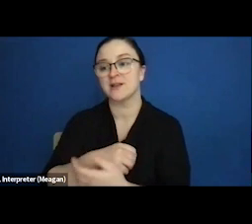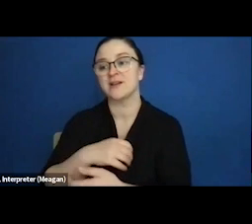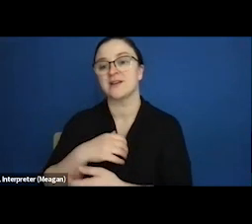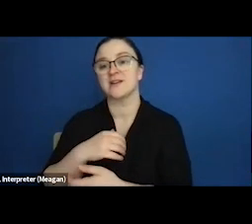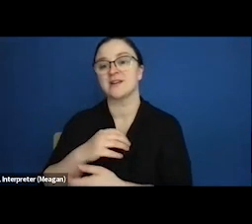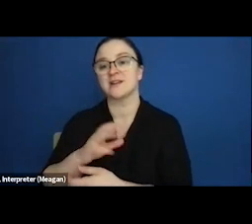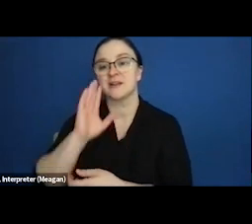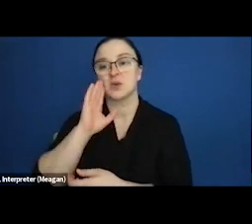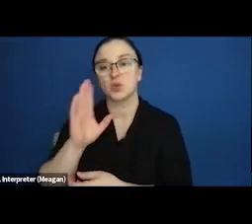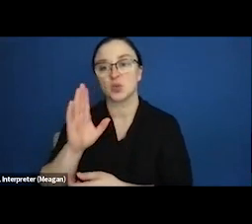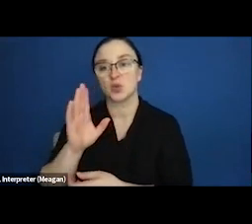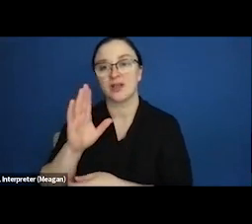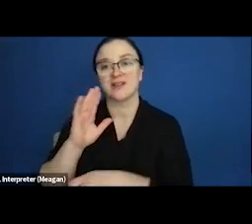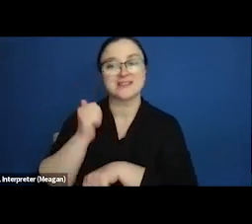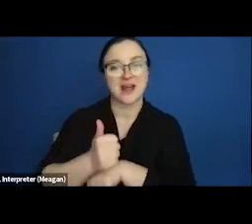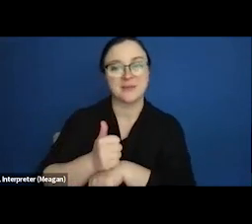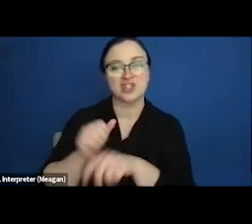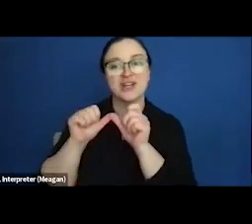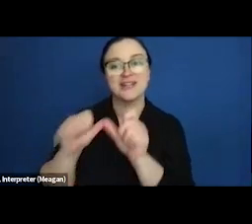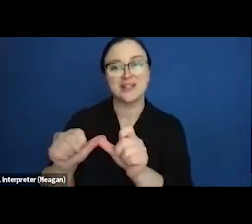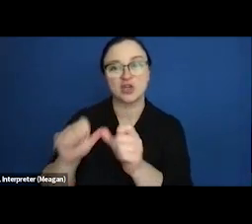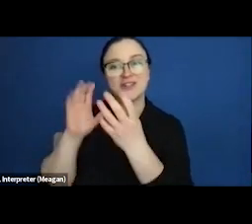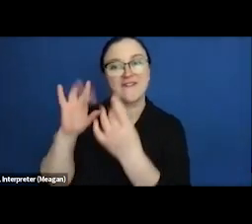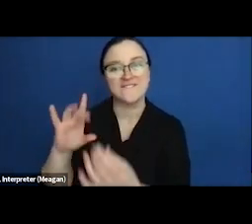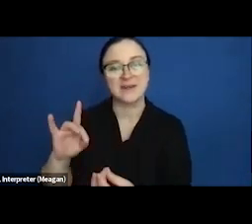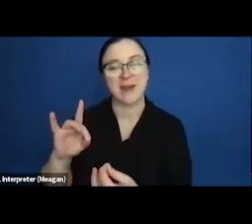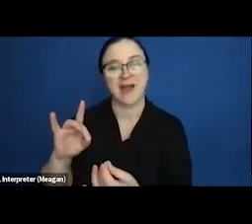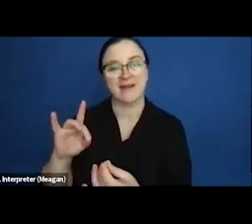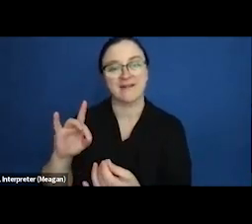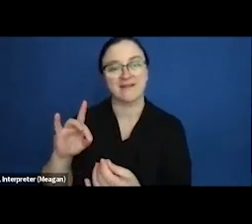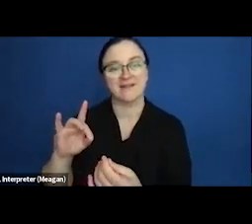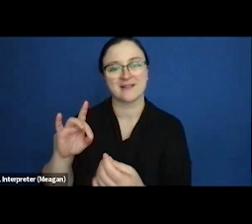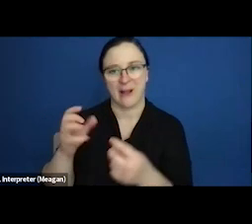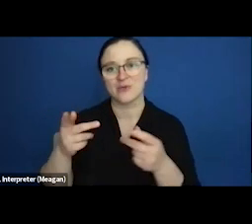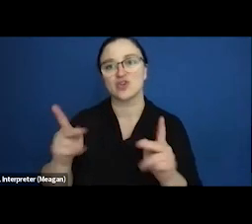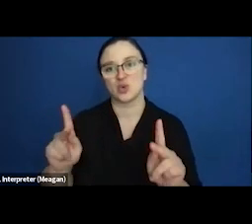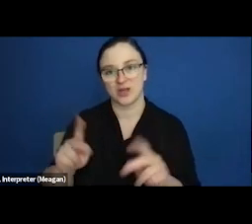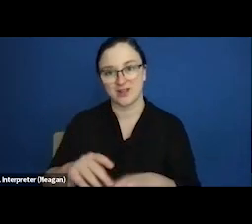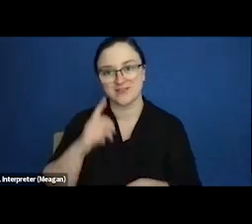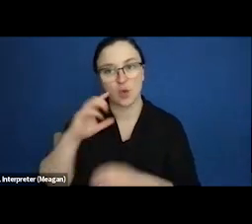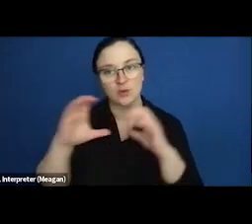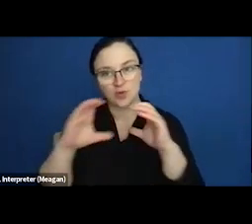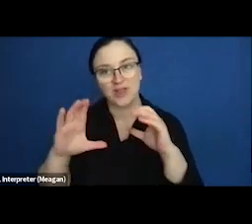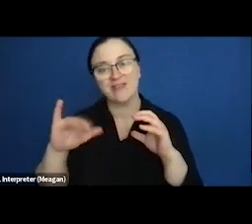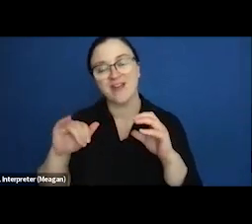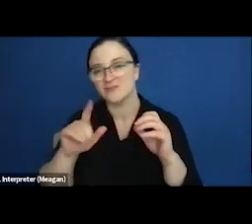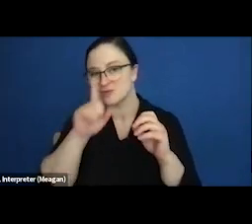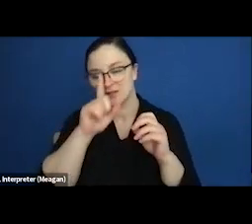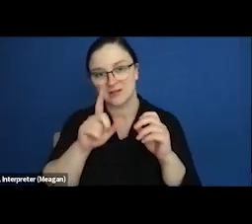will establish a continuous feedback loop for communication. That's really a key foundational element